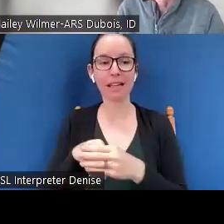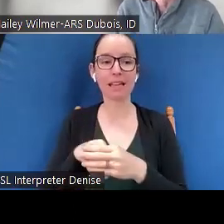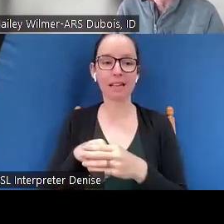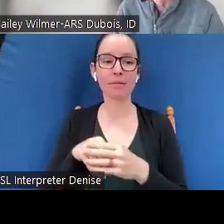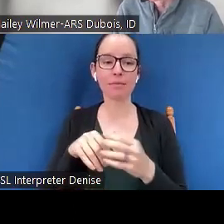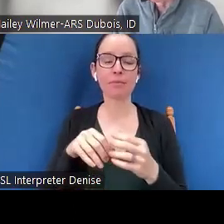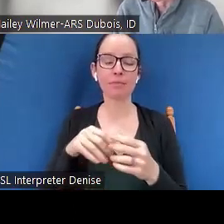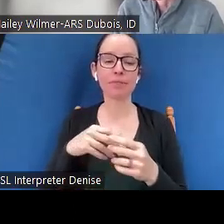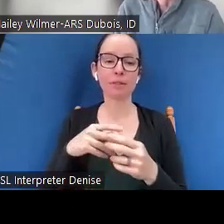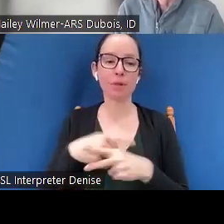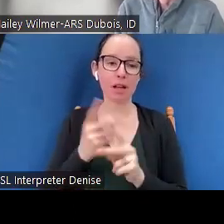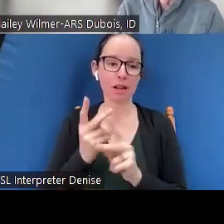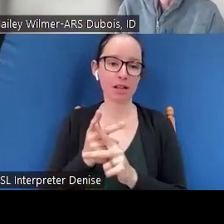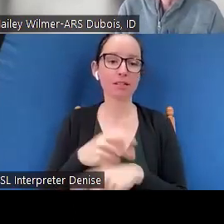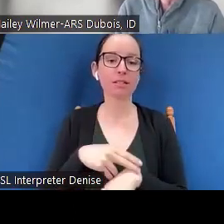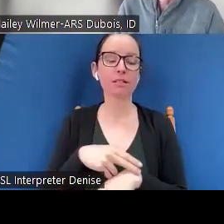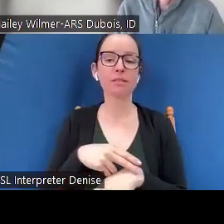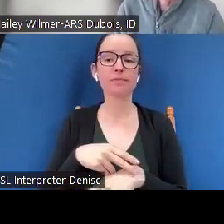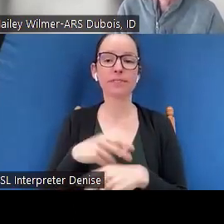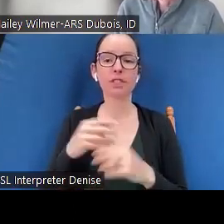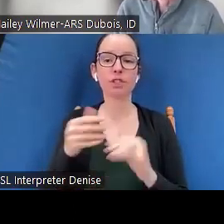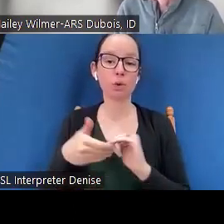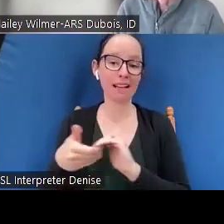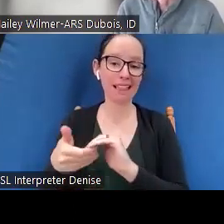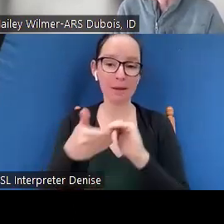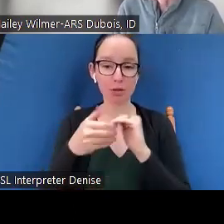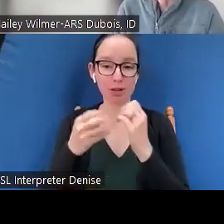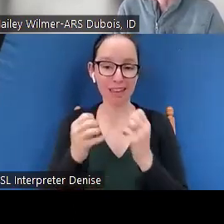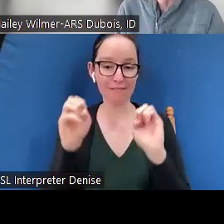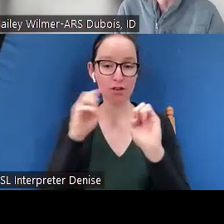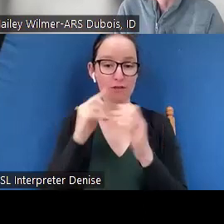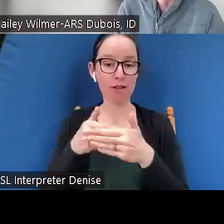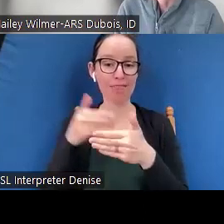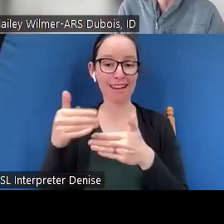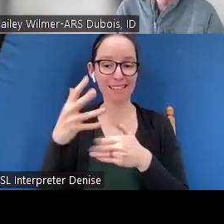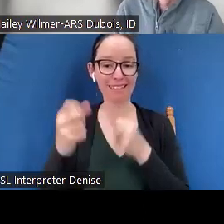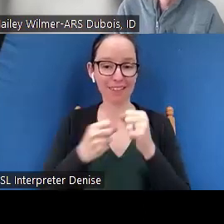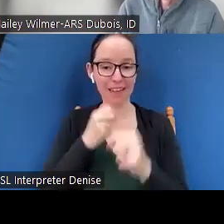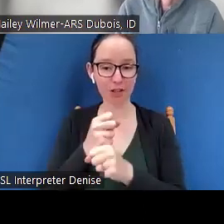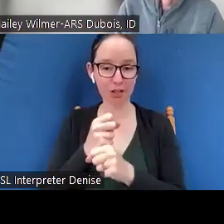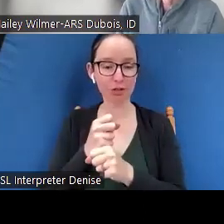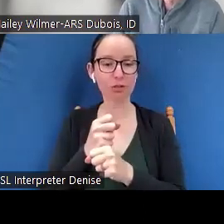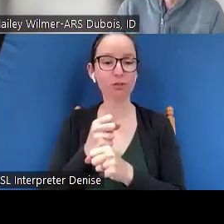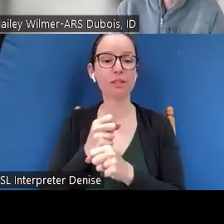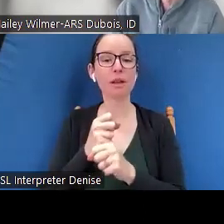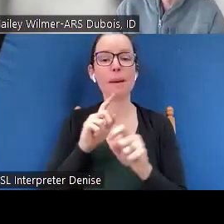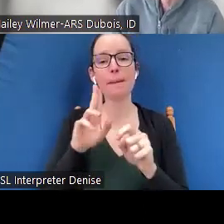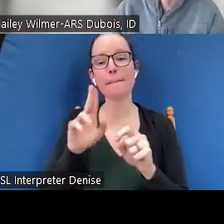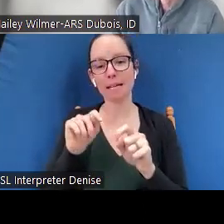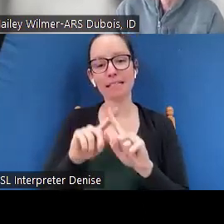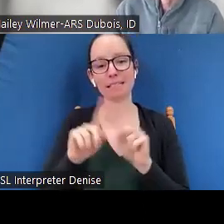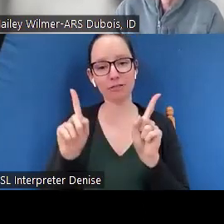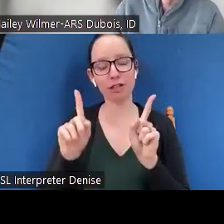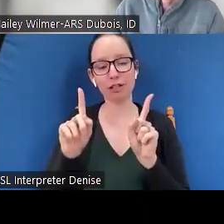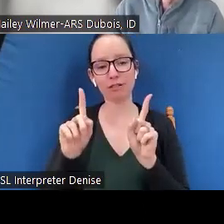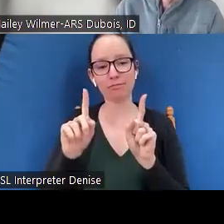collaboratory effort for the next five years. That's a replication of the CARM project but in a different setting.